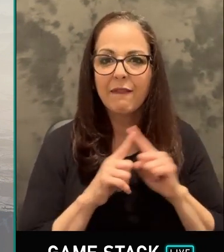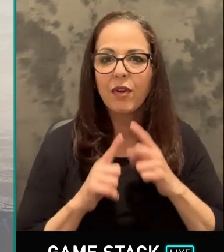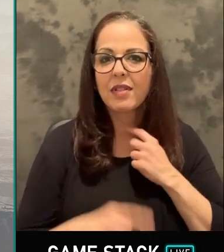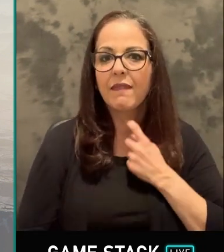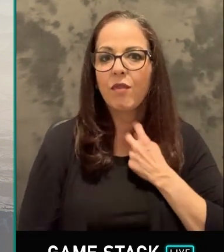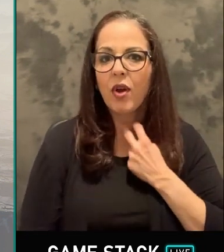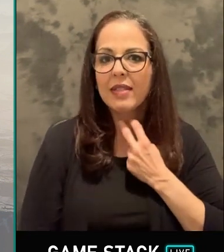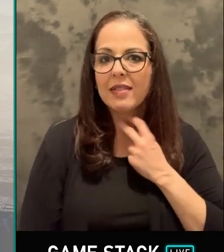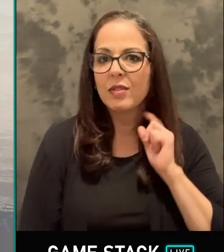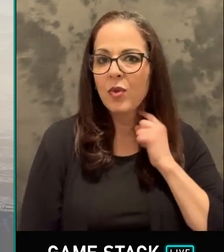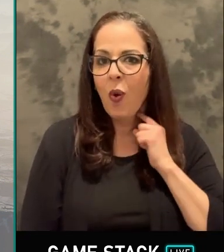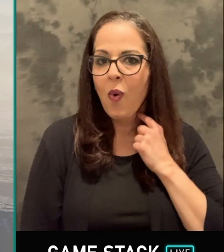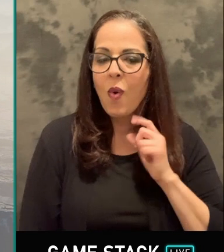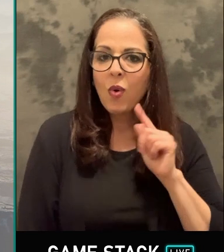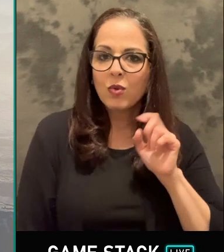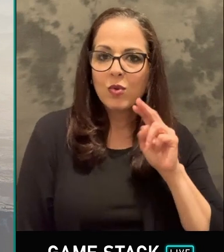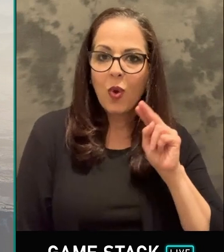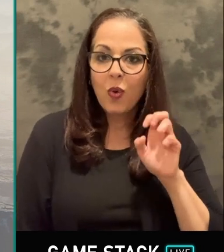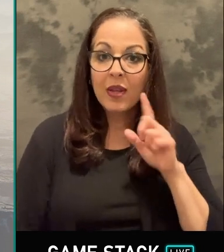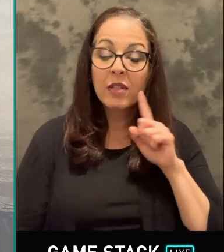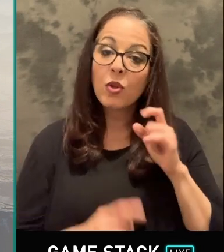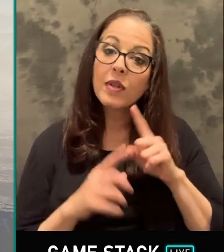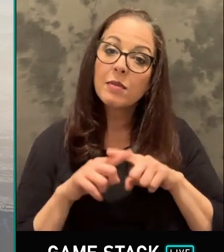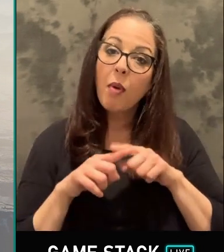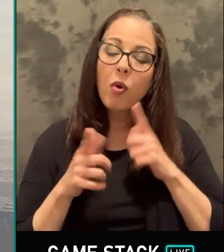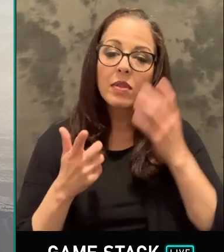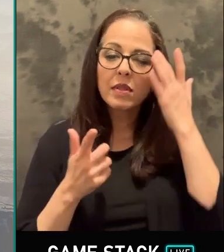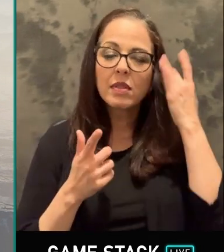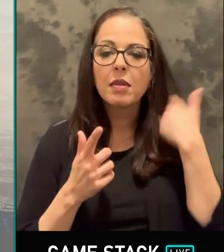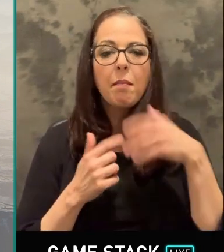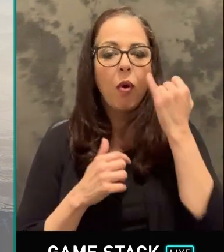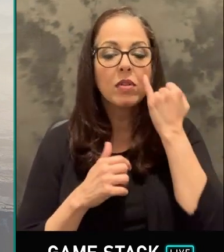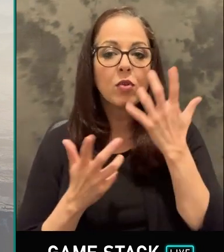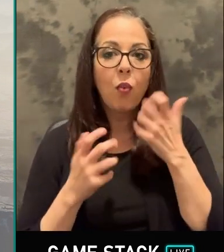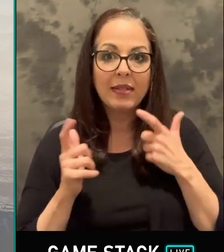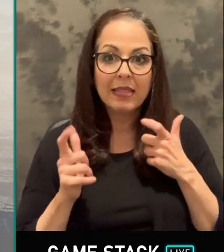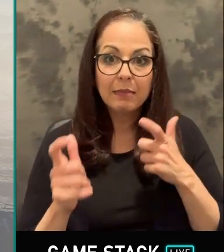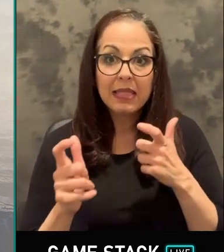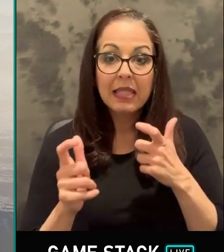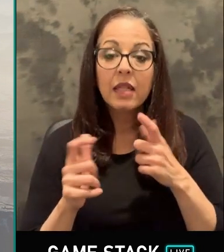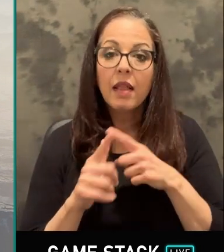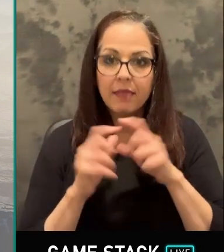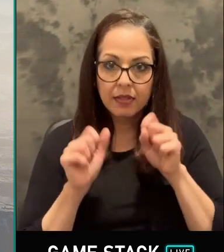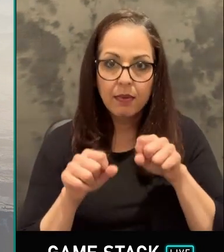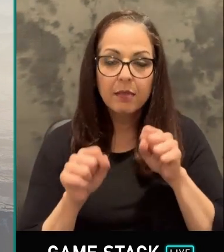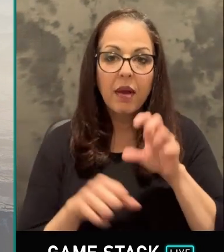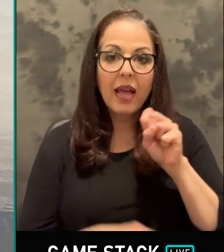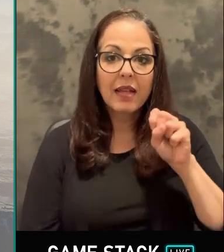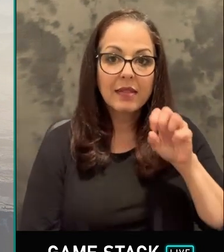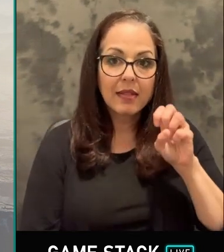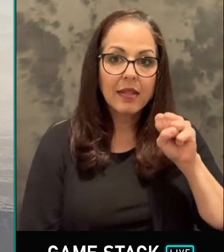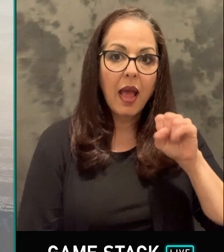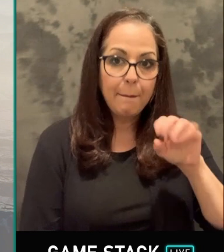Let's say if you want to speed up or add a break to the line, it is possible with SSMM. Another strong advantage of 2TTS